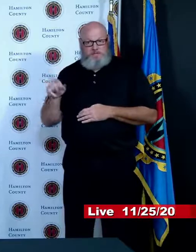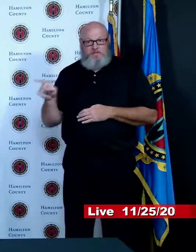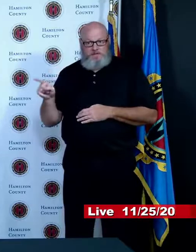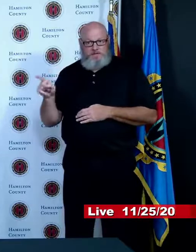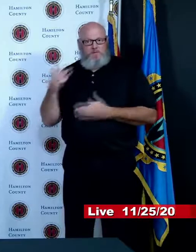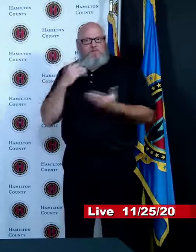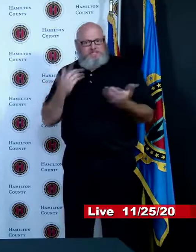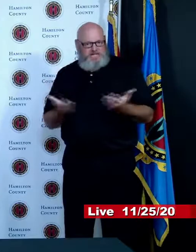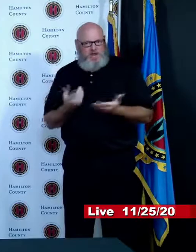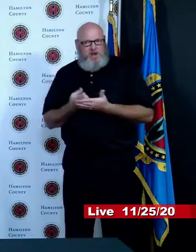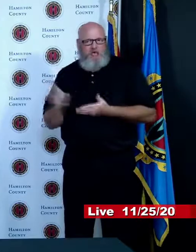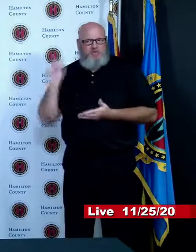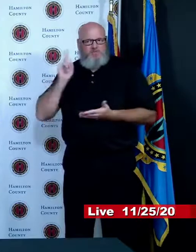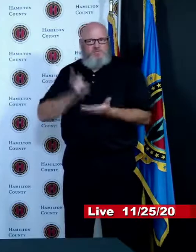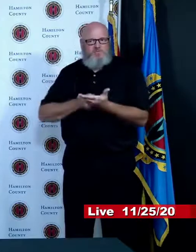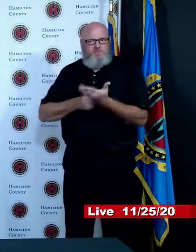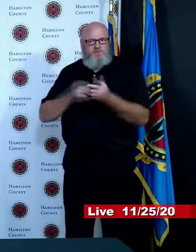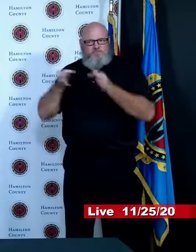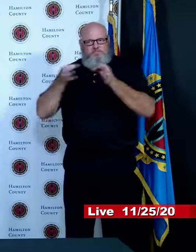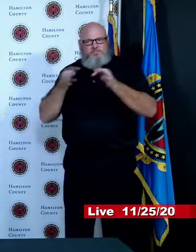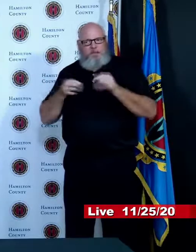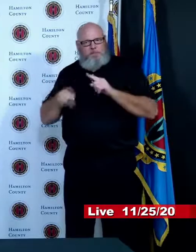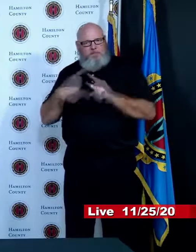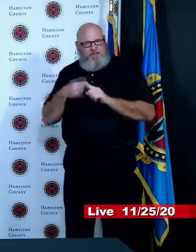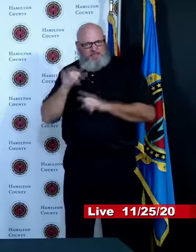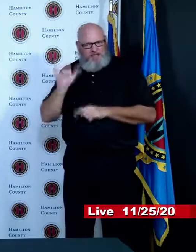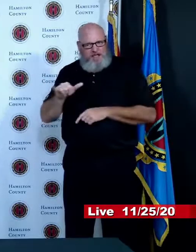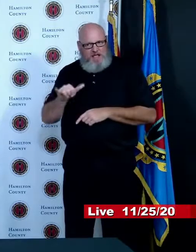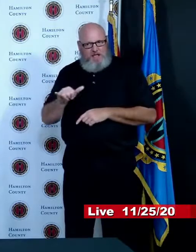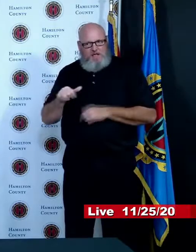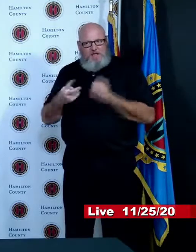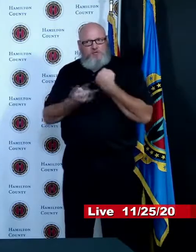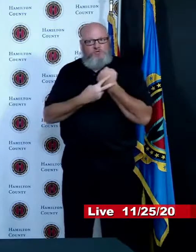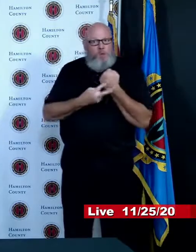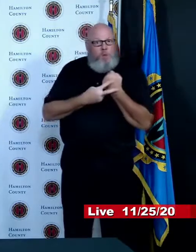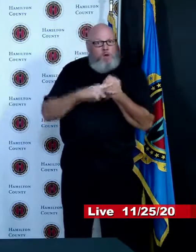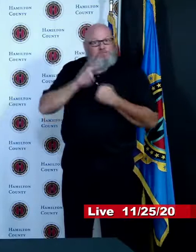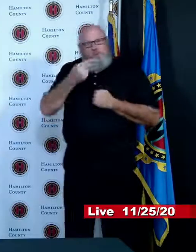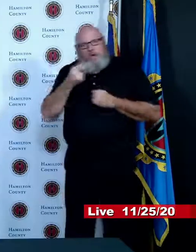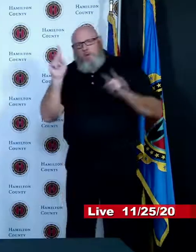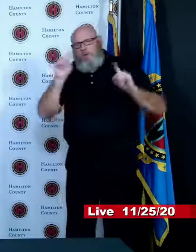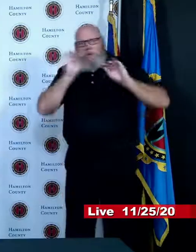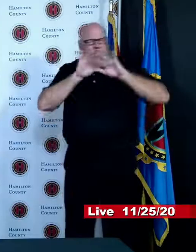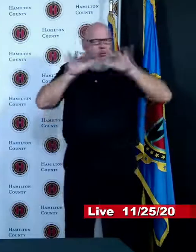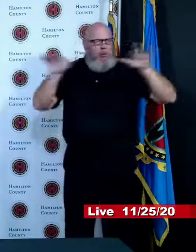a little bit in December as we get closer to receiving the vaccine so look for that maybe next